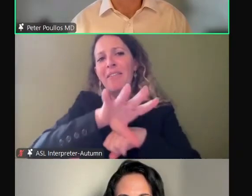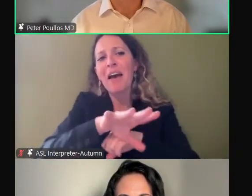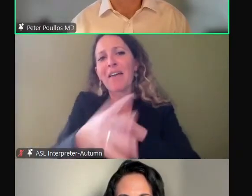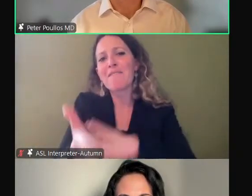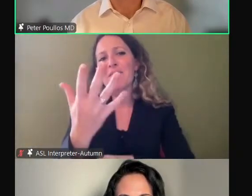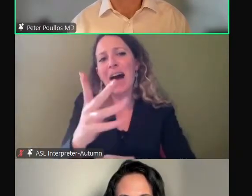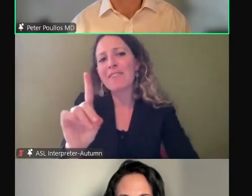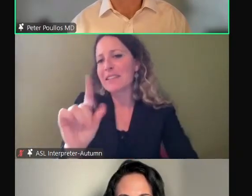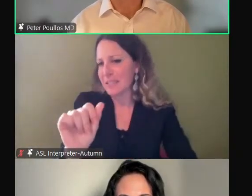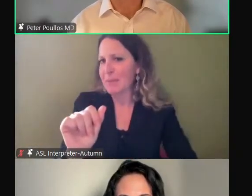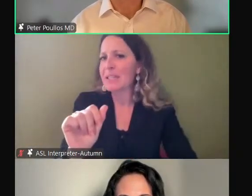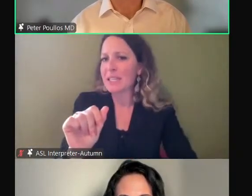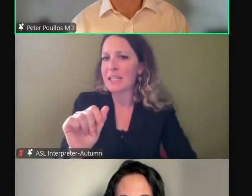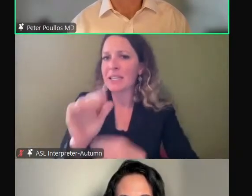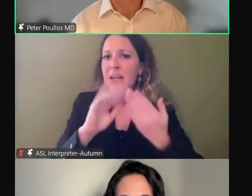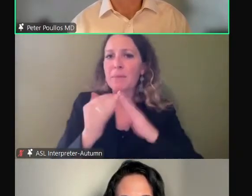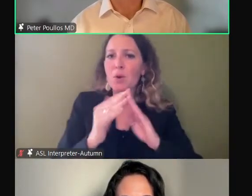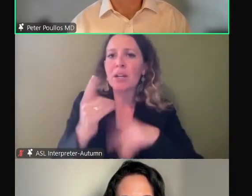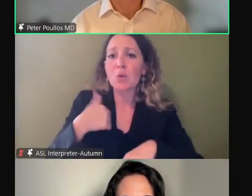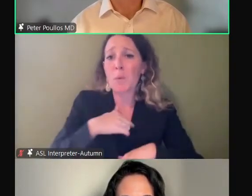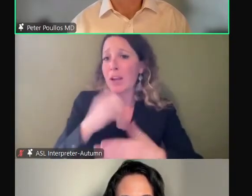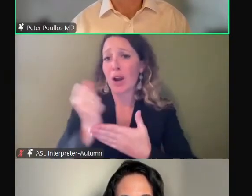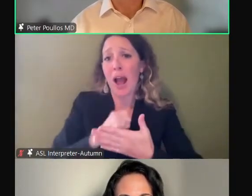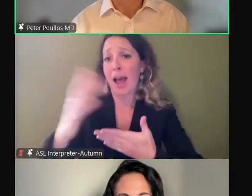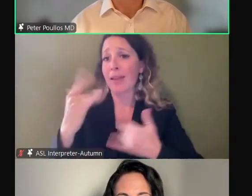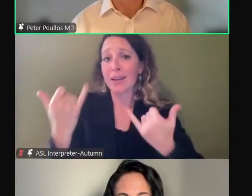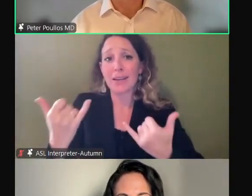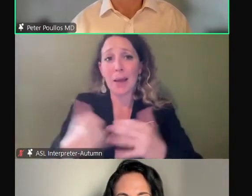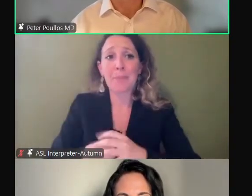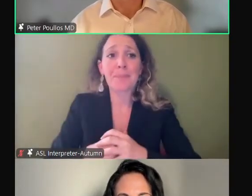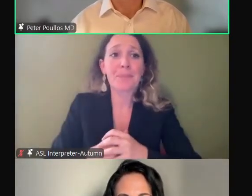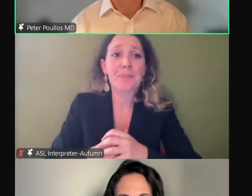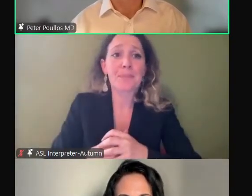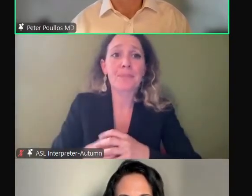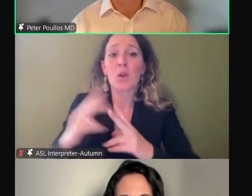that we are highlighting today? We partnered with disability